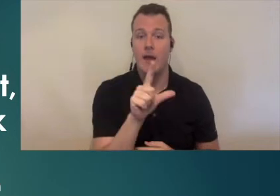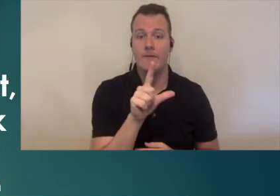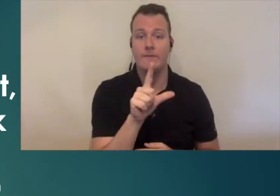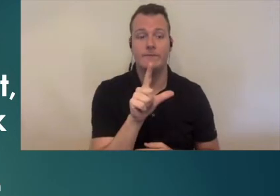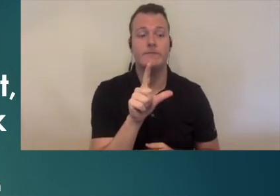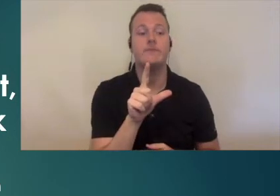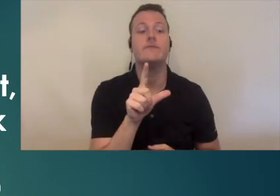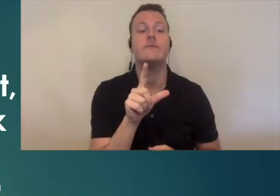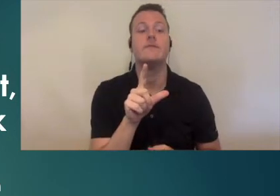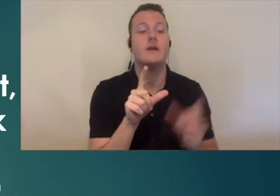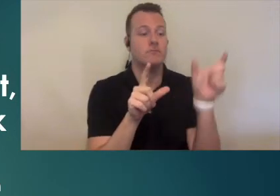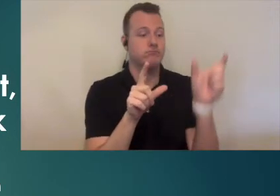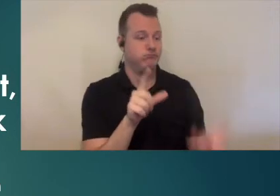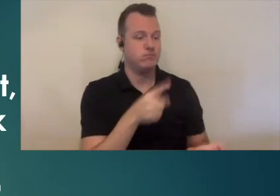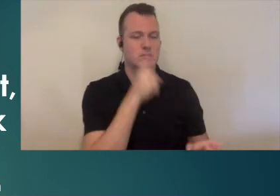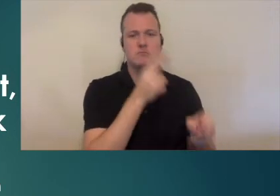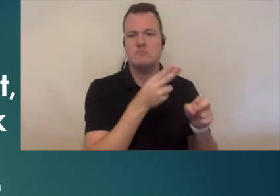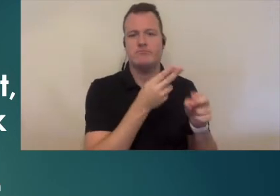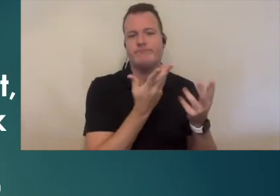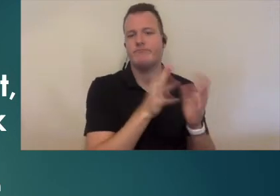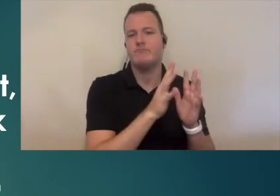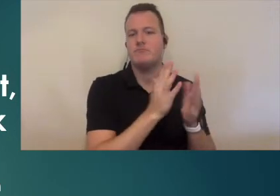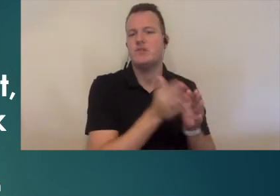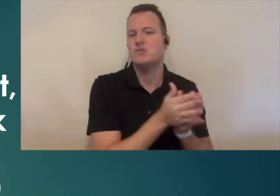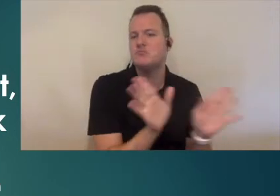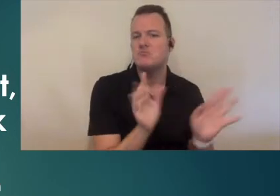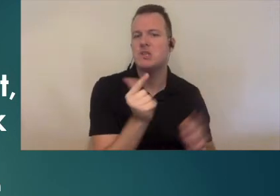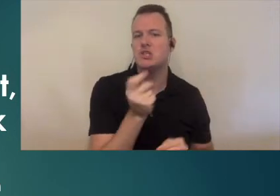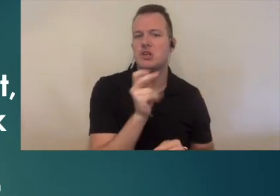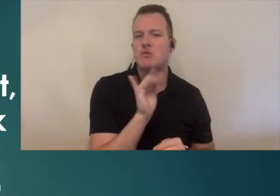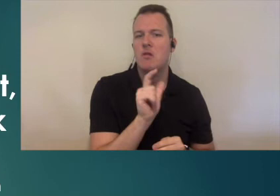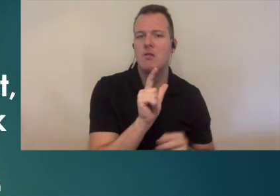has a more kind of generic information about what you did during your